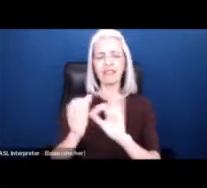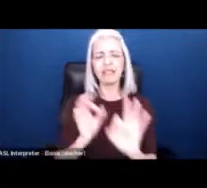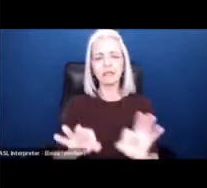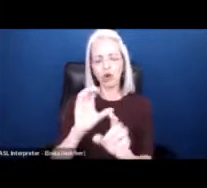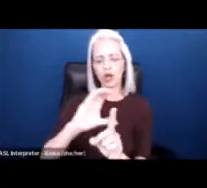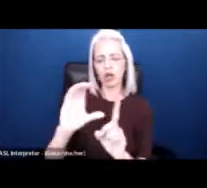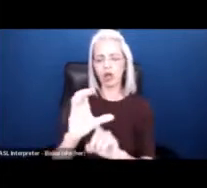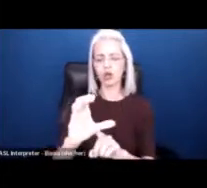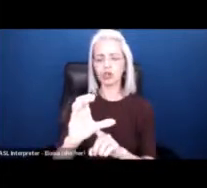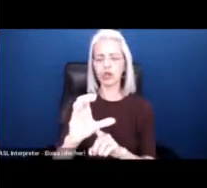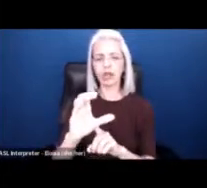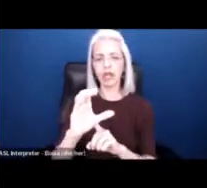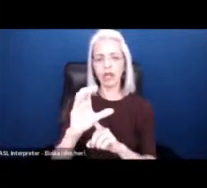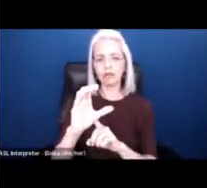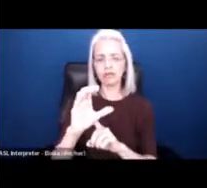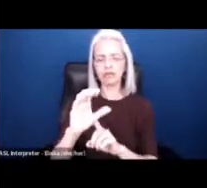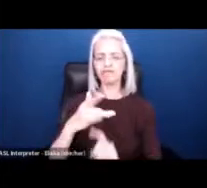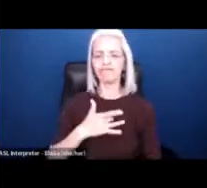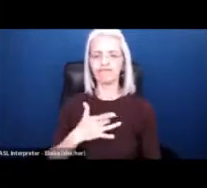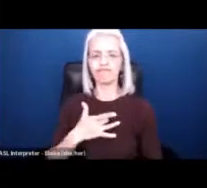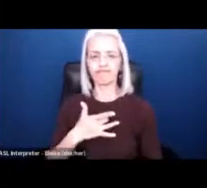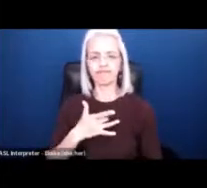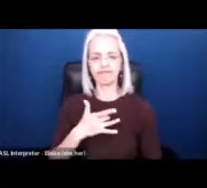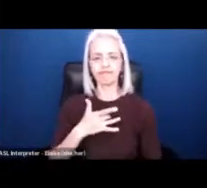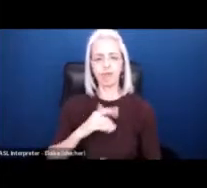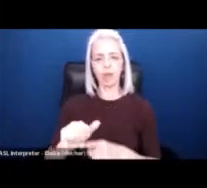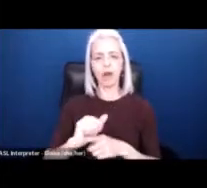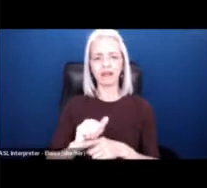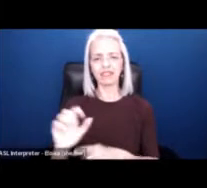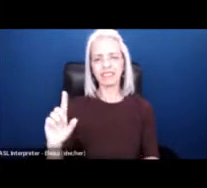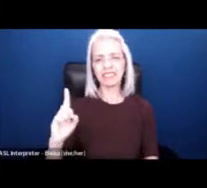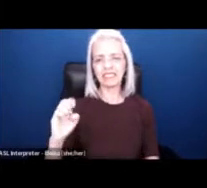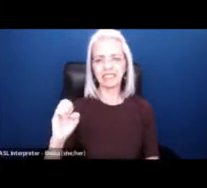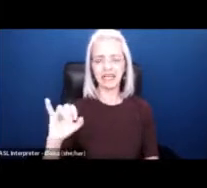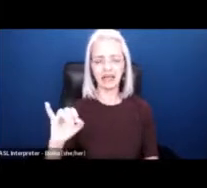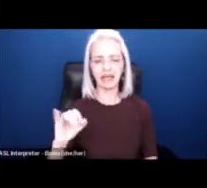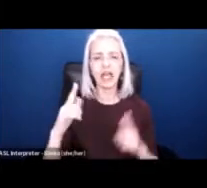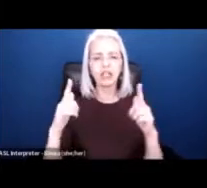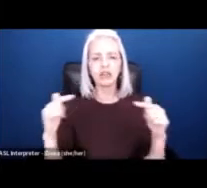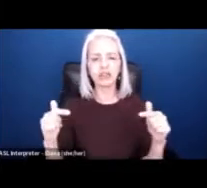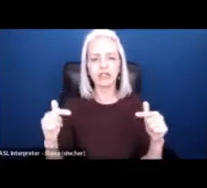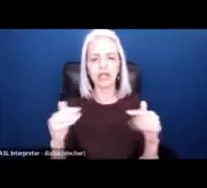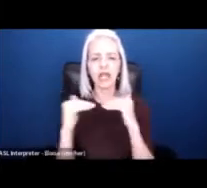practice, that diversity, equity and inclusion, we only have to look at the data to see